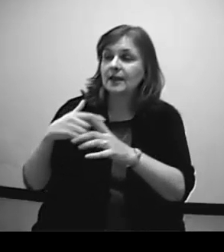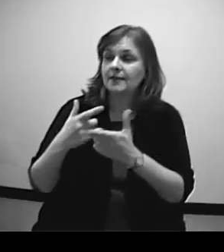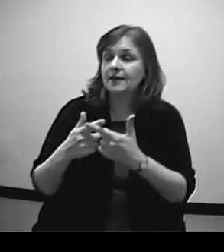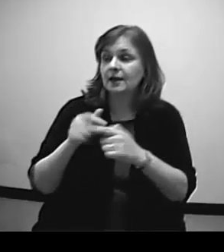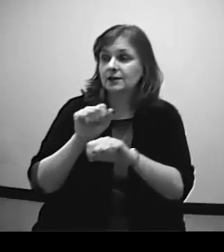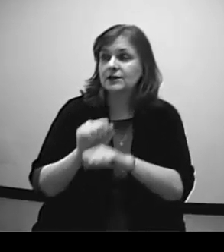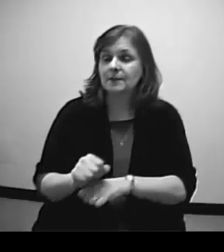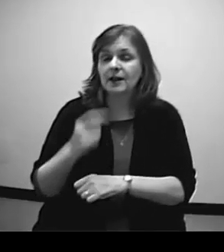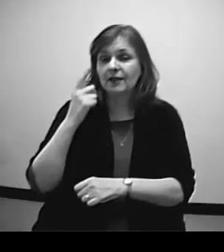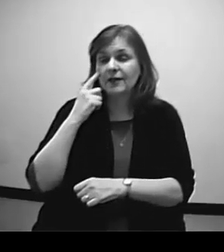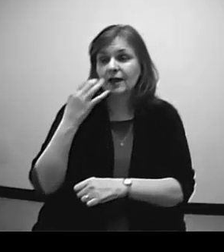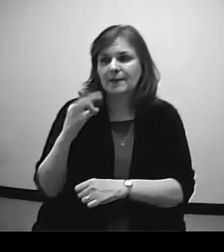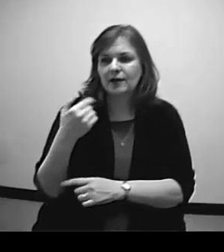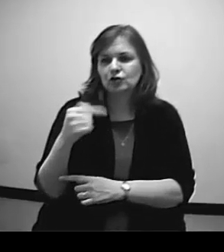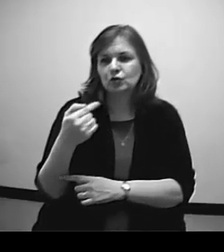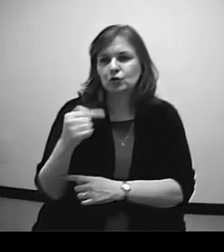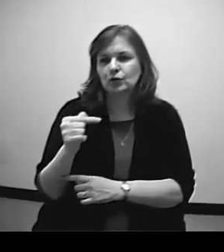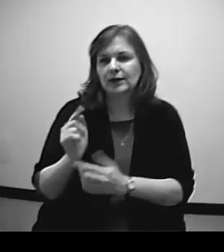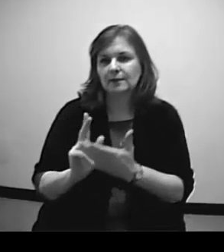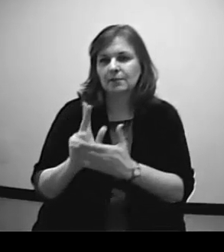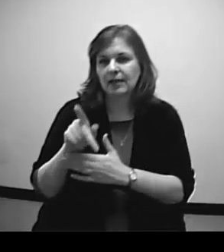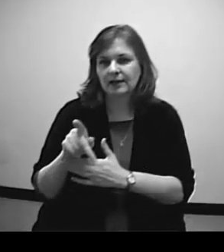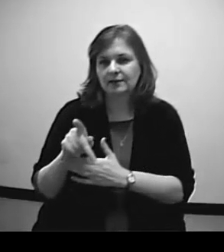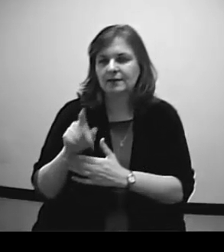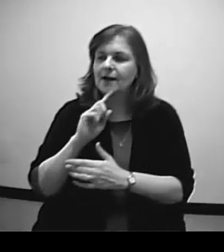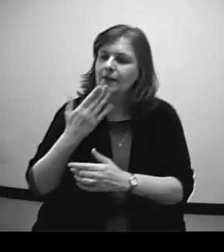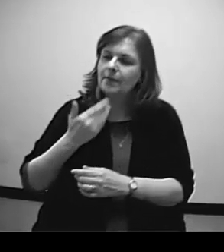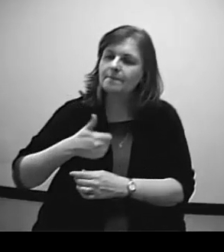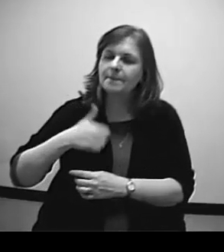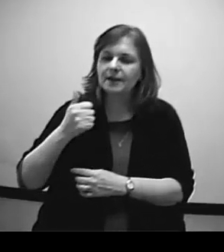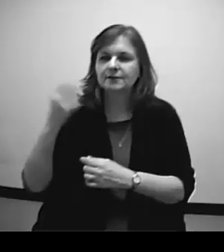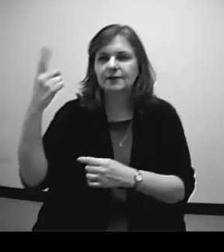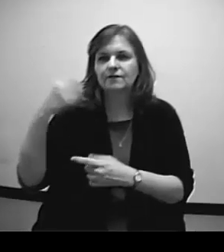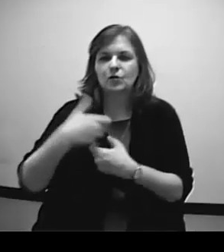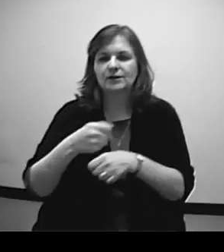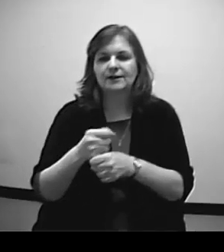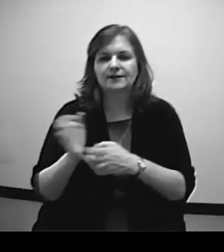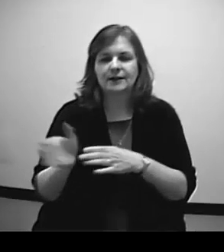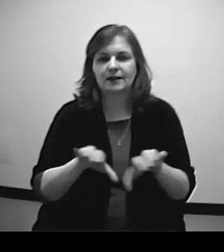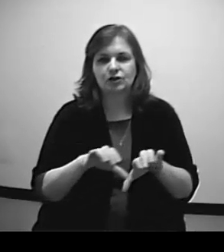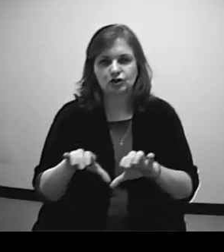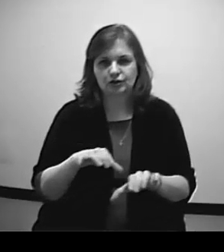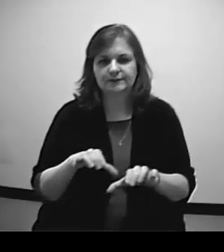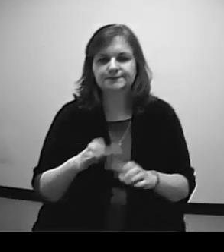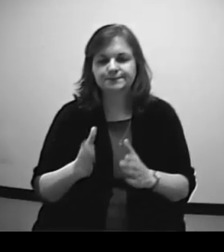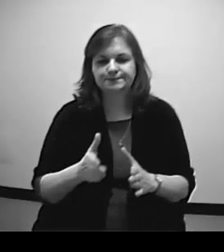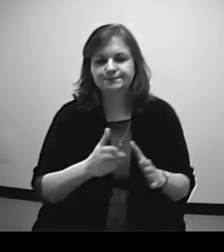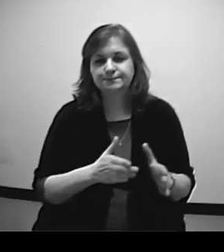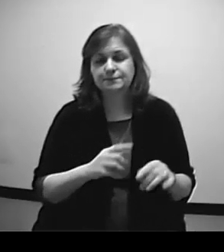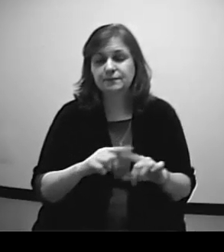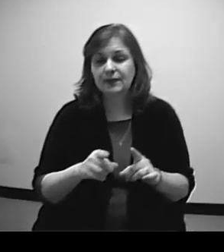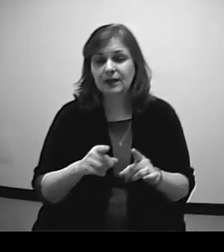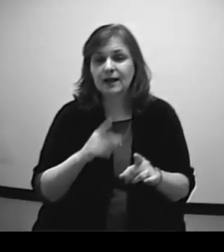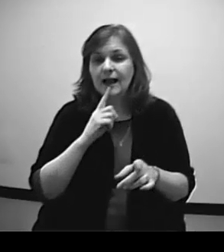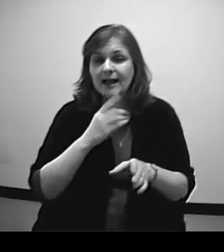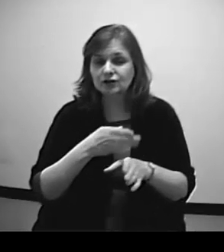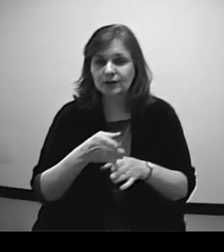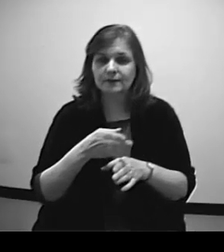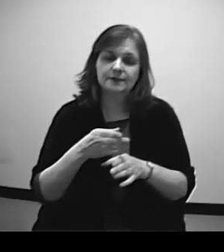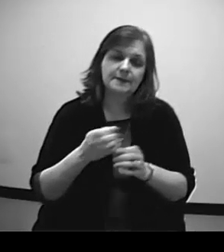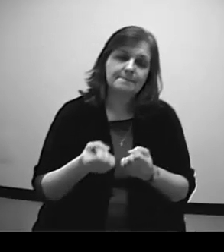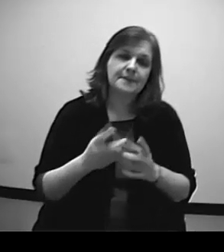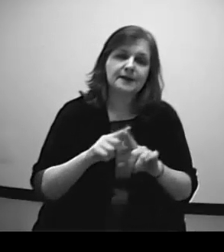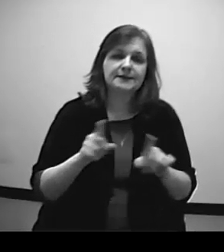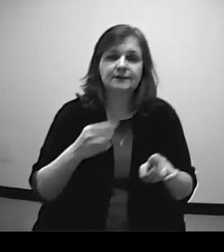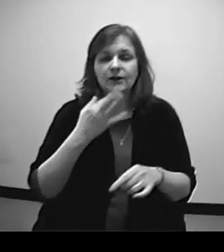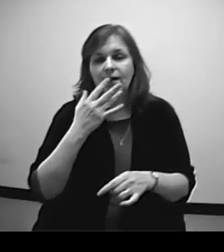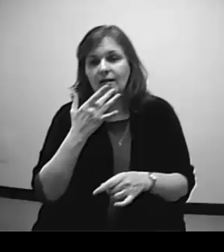and we typically think about green plants as being some of the best photosynthesizers -- what we'll see as we actually have a number